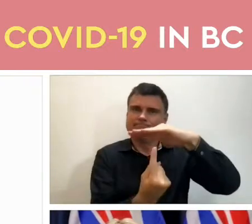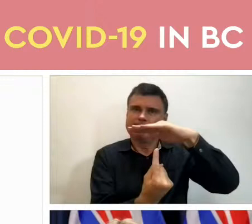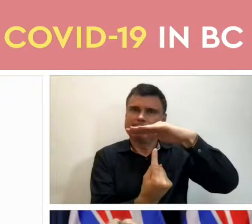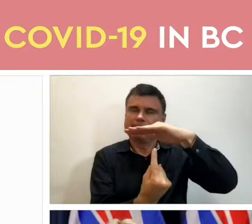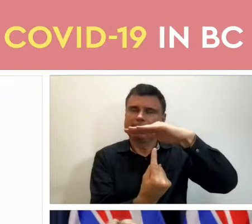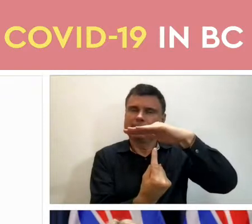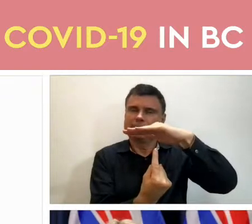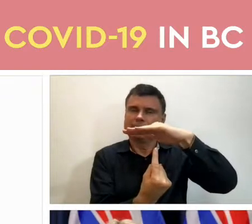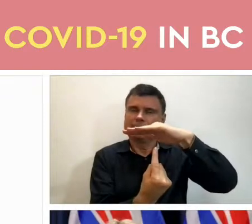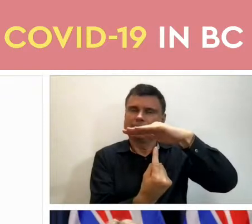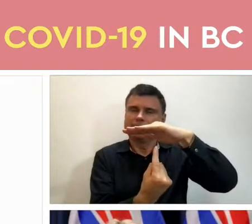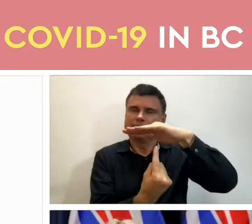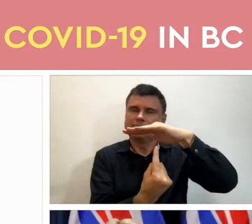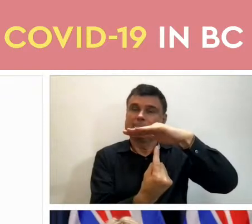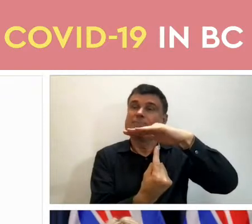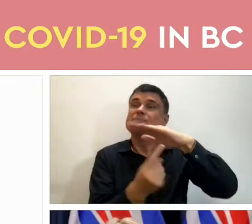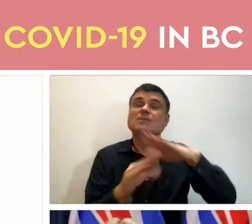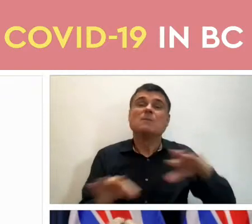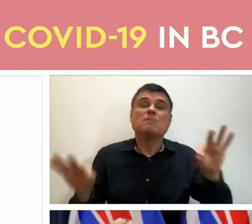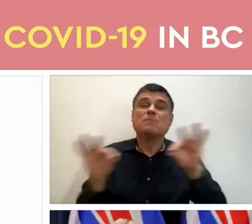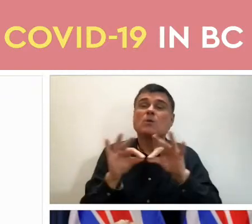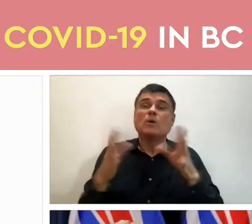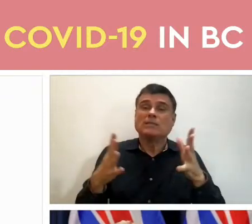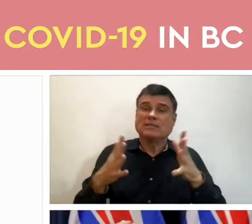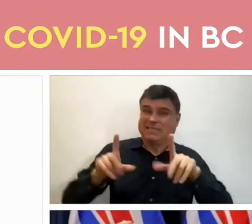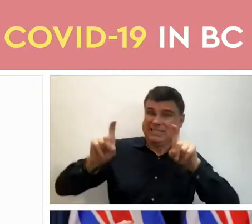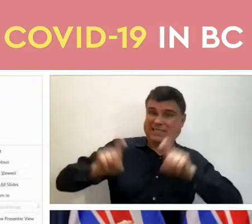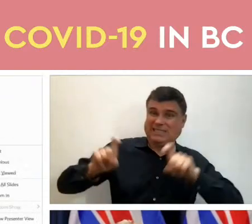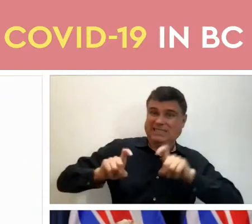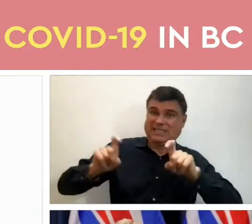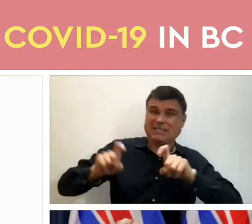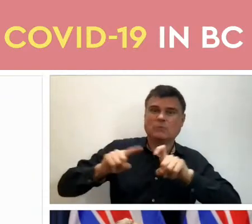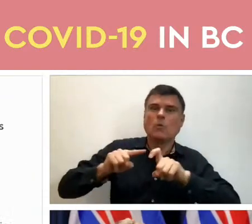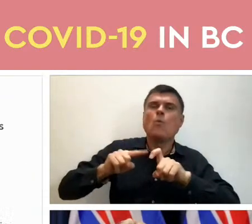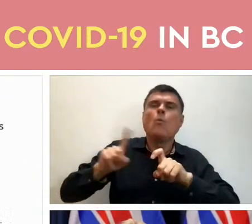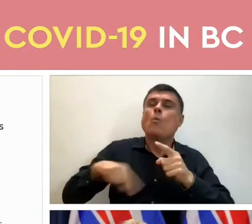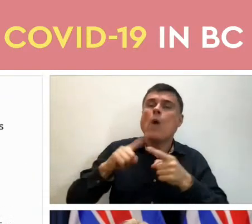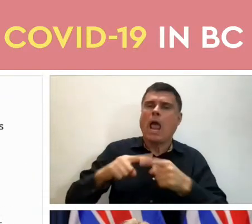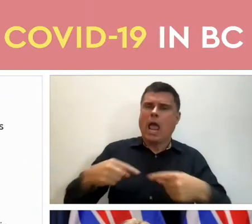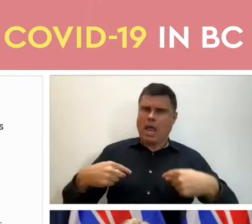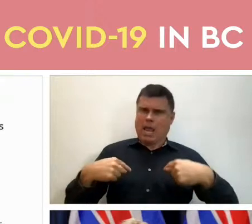causing their symptoms where